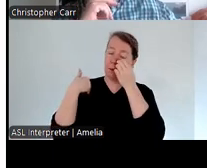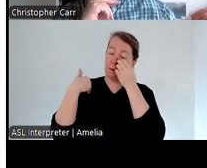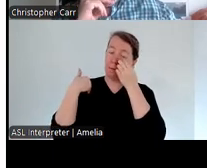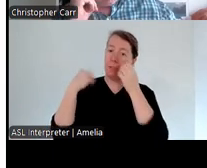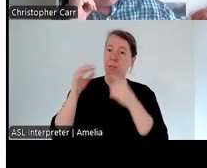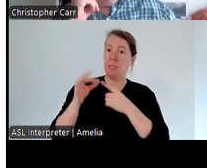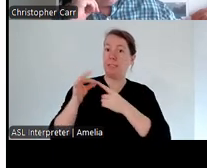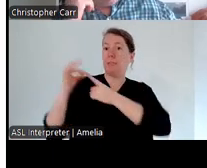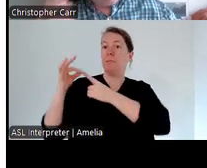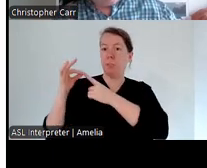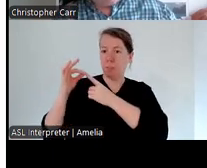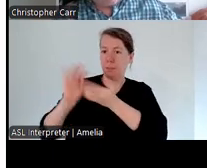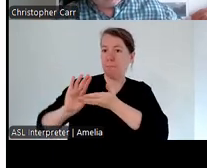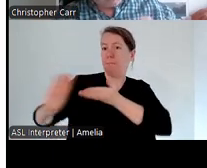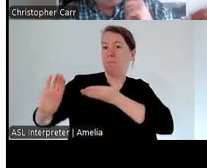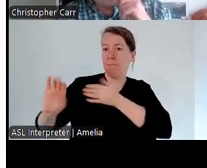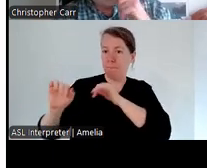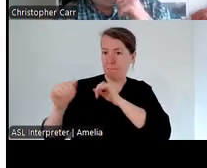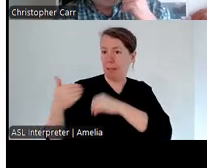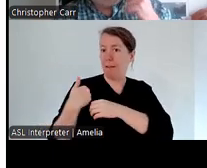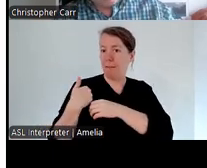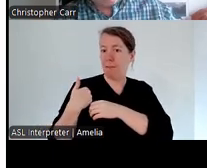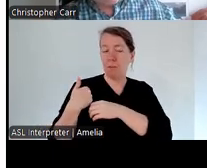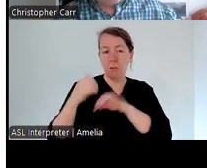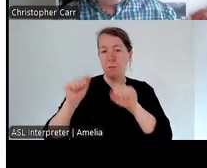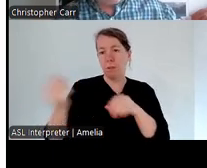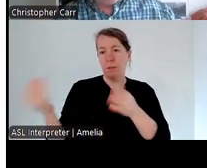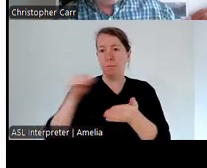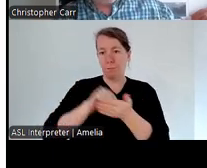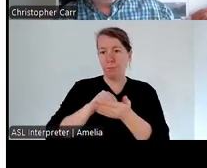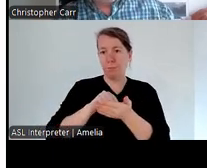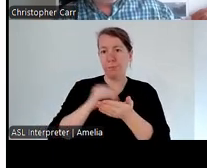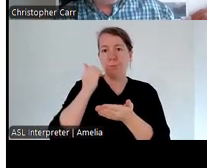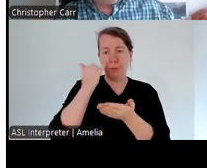be disclosed in here if they want. And then any additional information that didn't